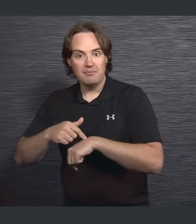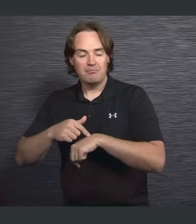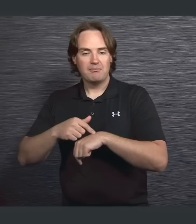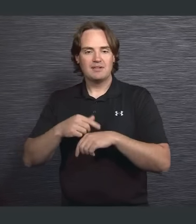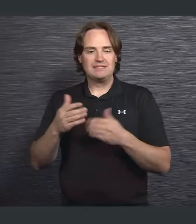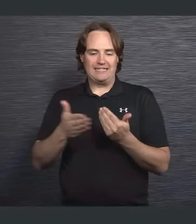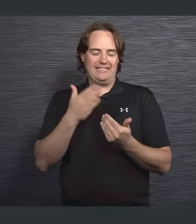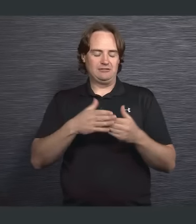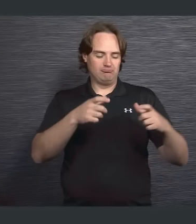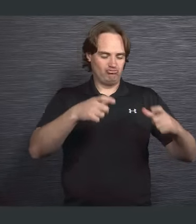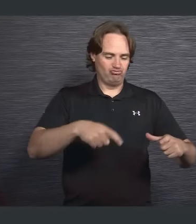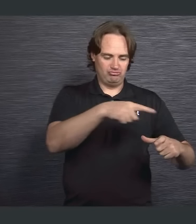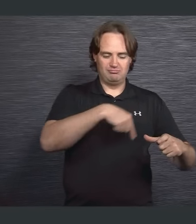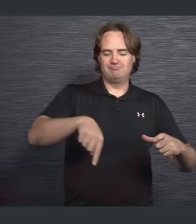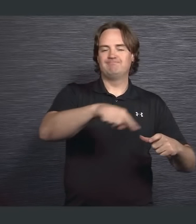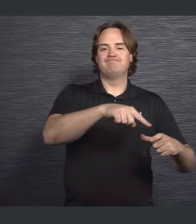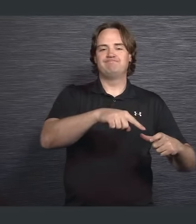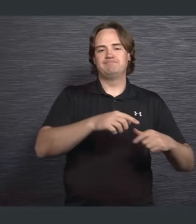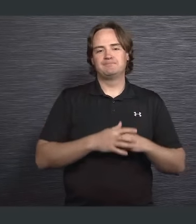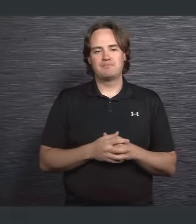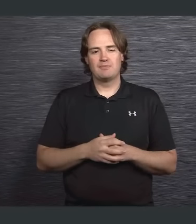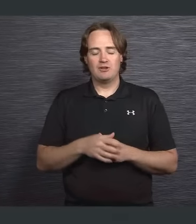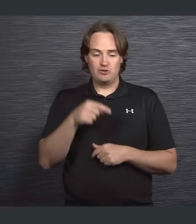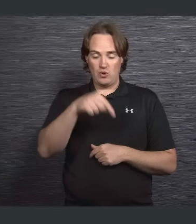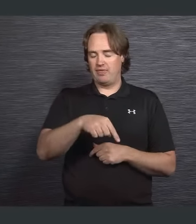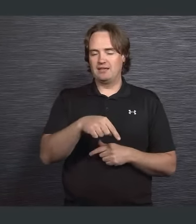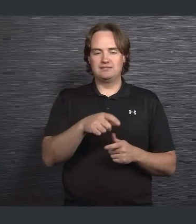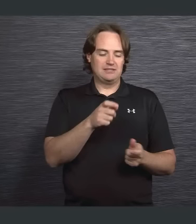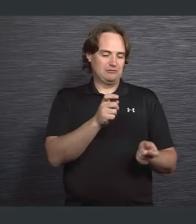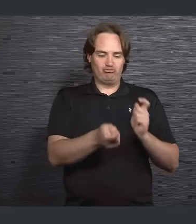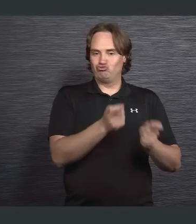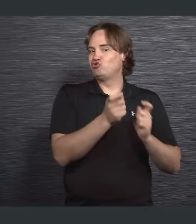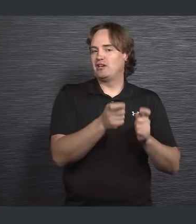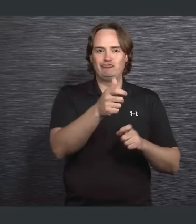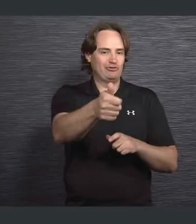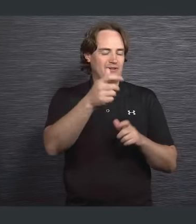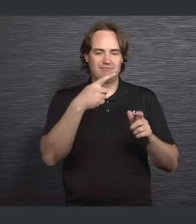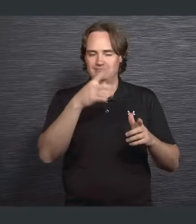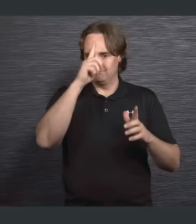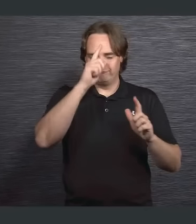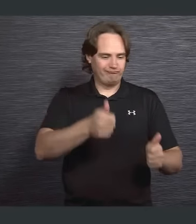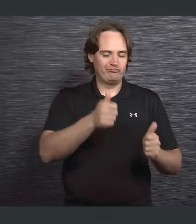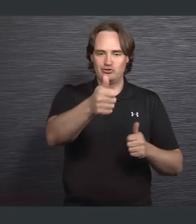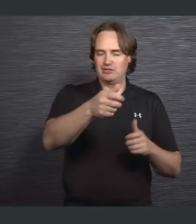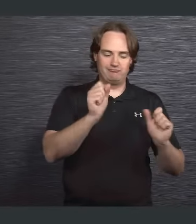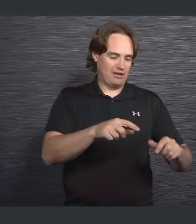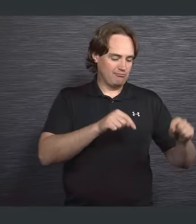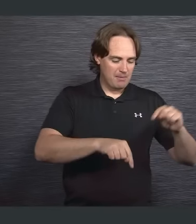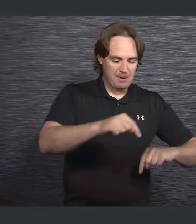Project Leonardo is highly customizable-- thank you-- and works out of the box providing